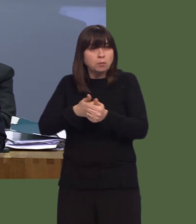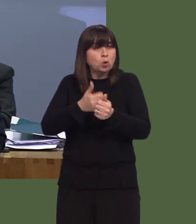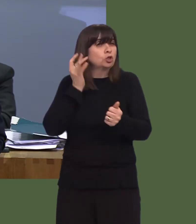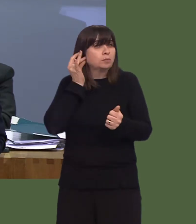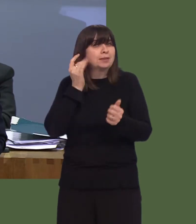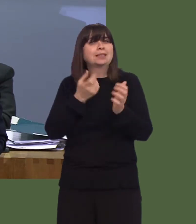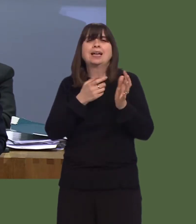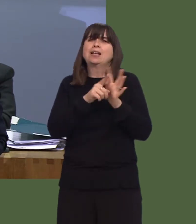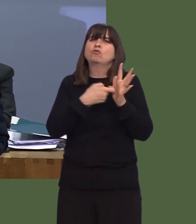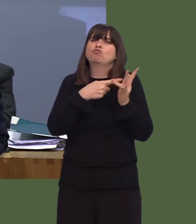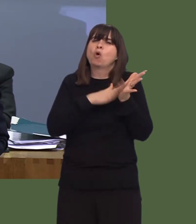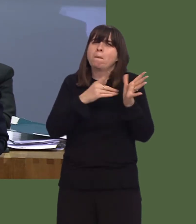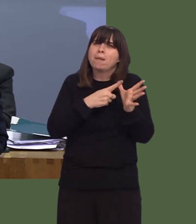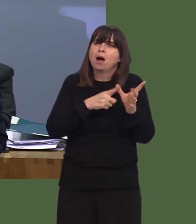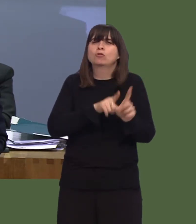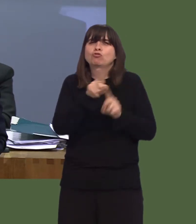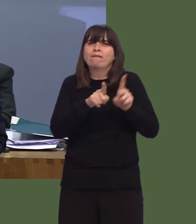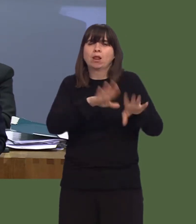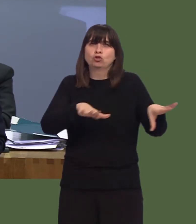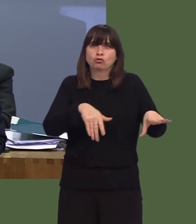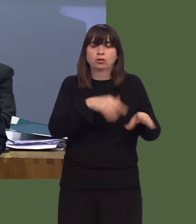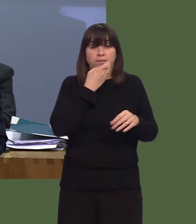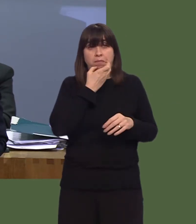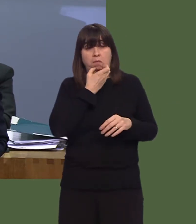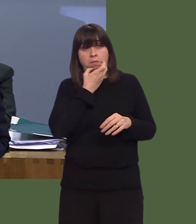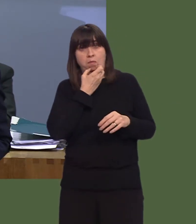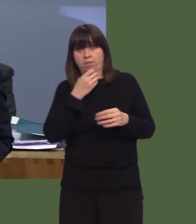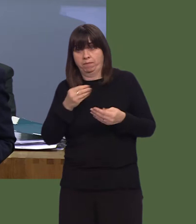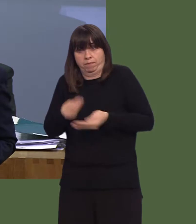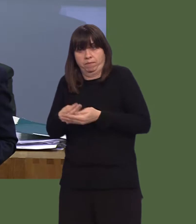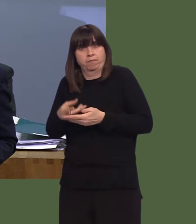Roma and Traveller children. Will you consider reversing that decision, and what additional support are you going